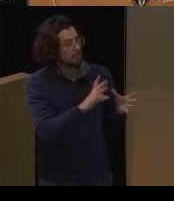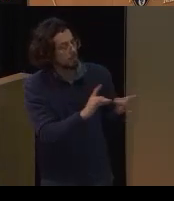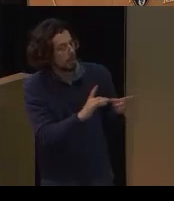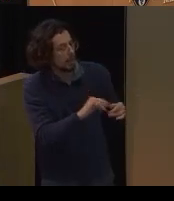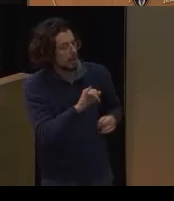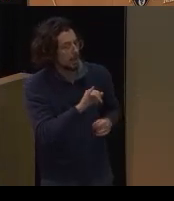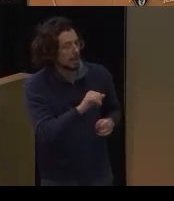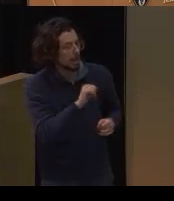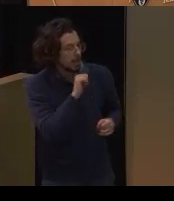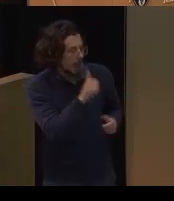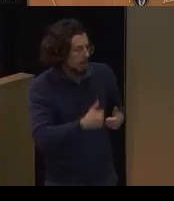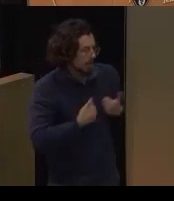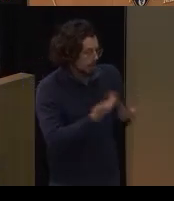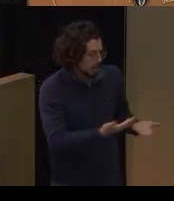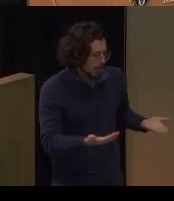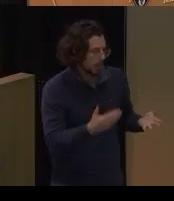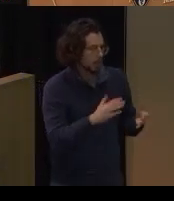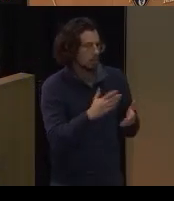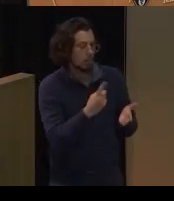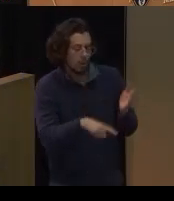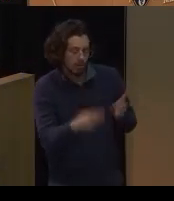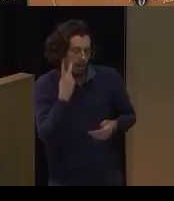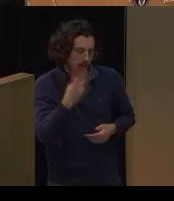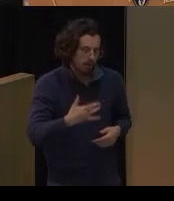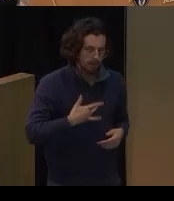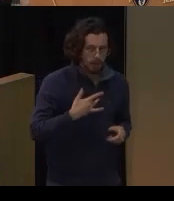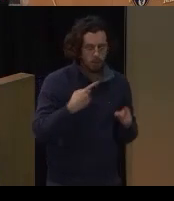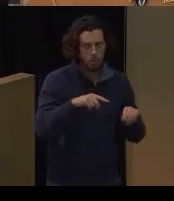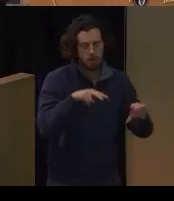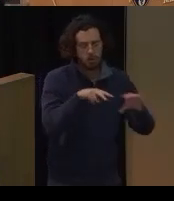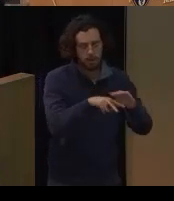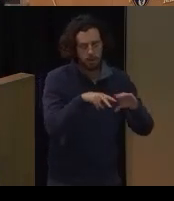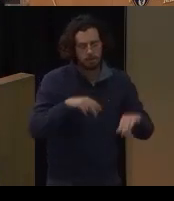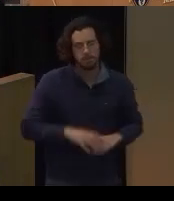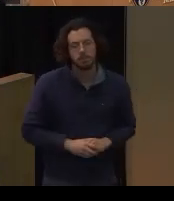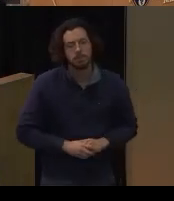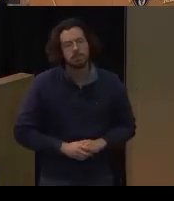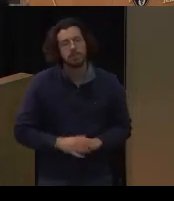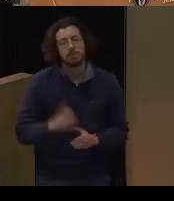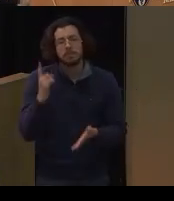things that they saw and felt while they were being scanned okay so in terms of what strategies